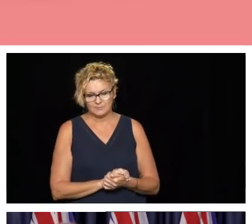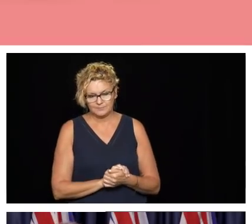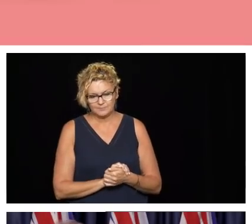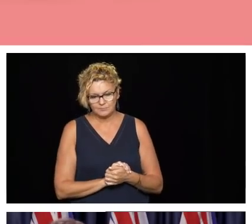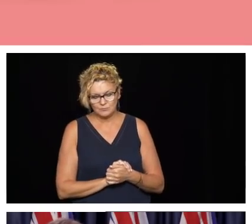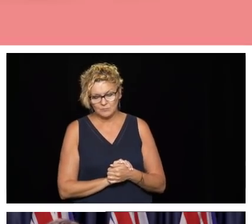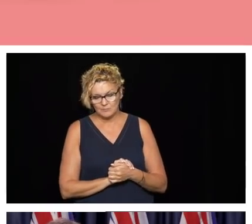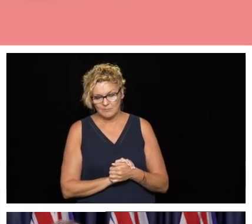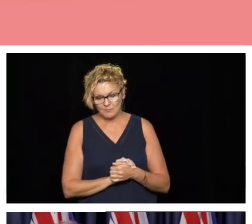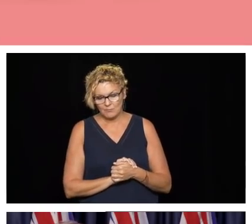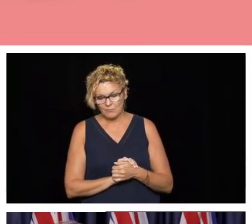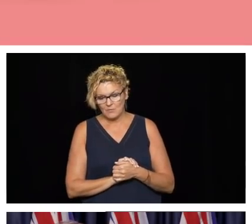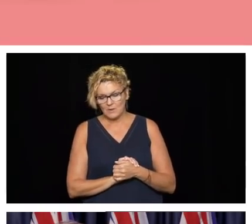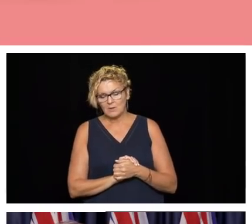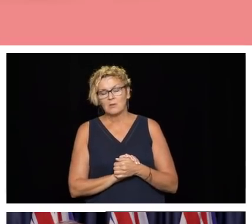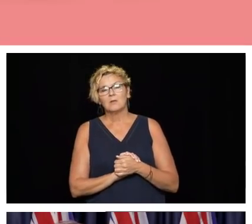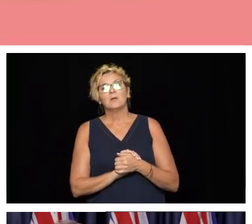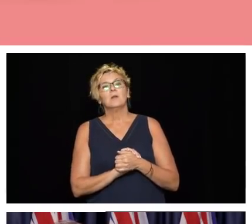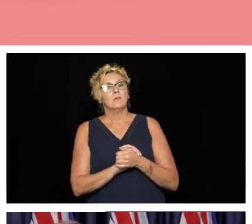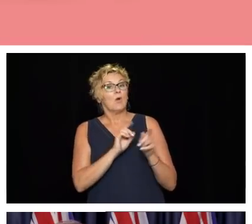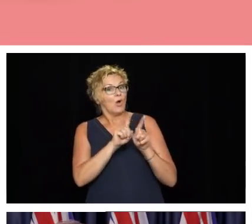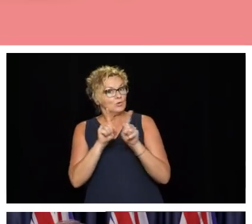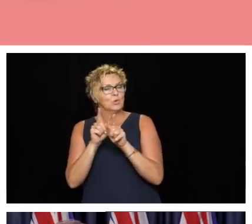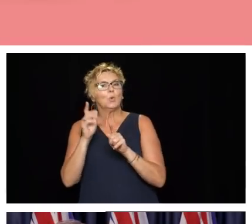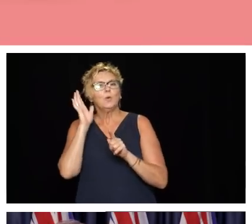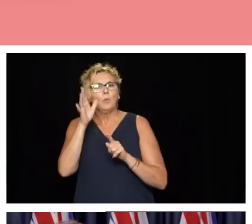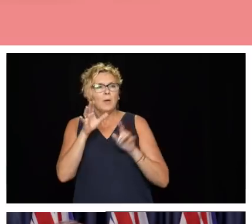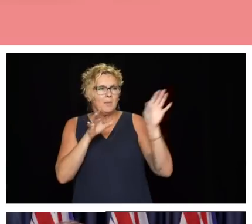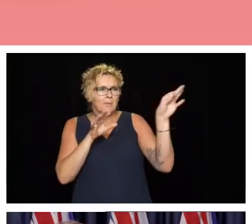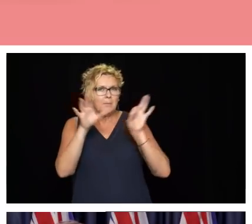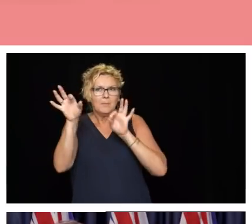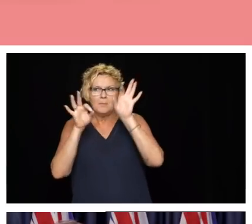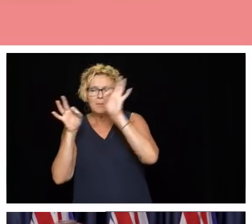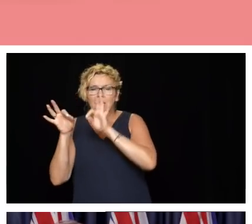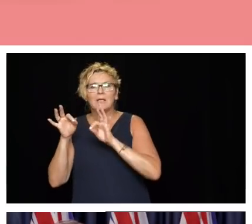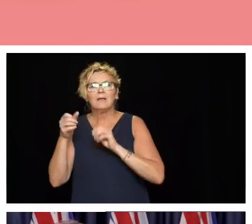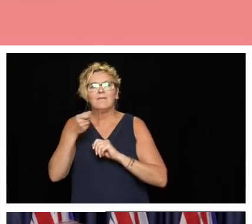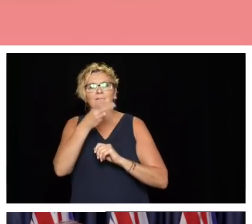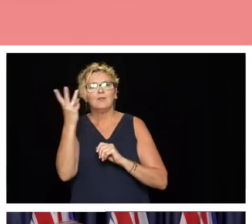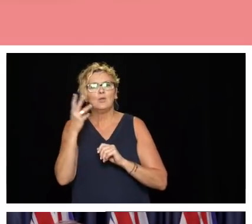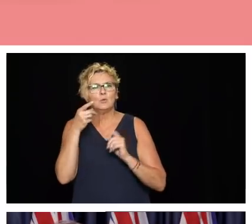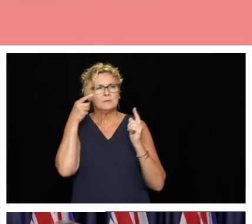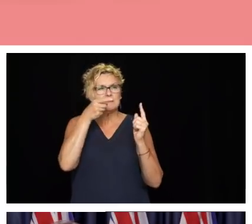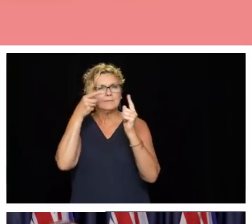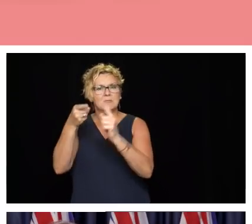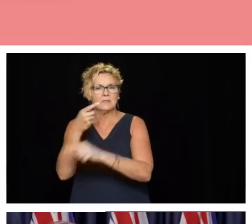in critical care, we are also developing patient care clinical guidelines and increase access to virtual care for older patients and/or